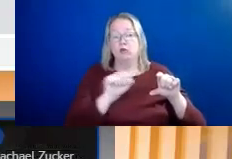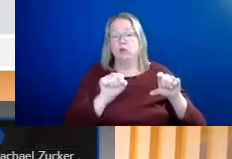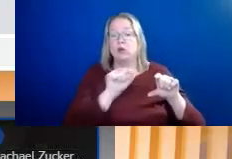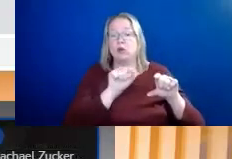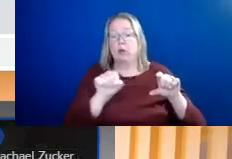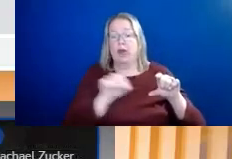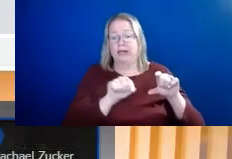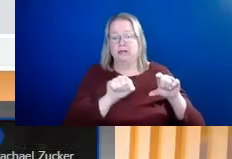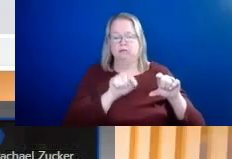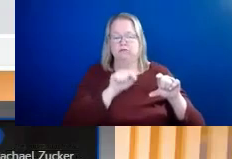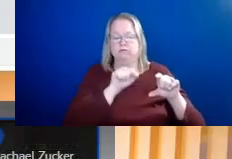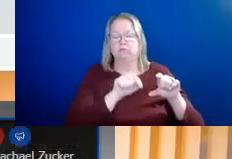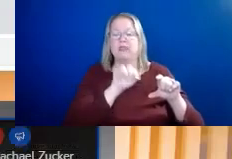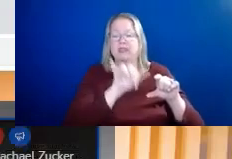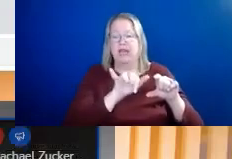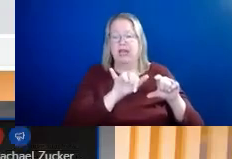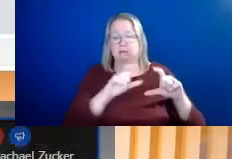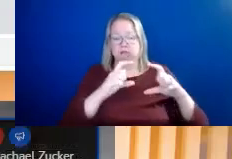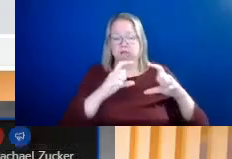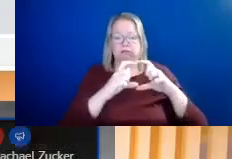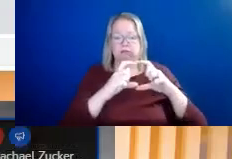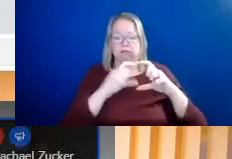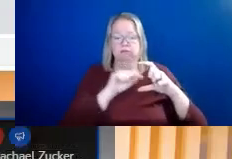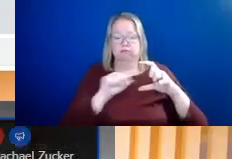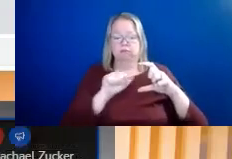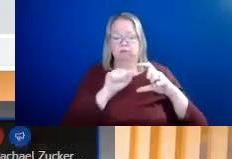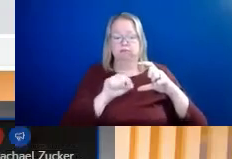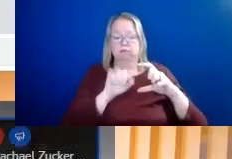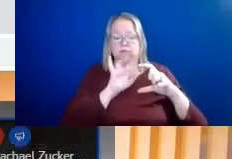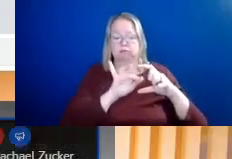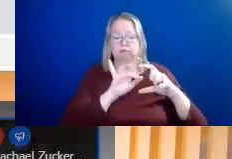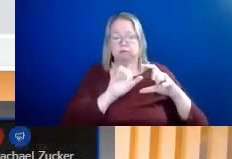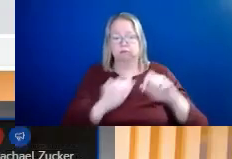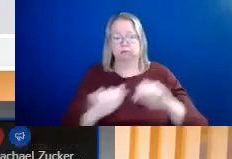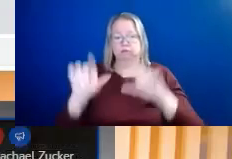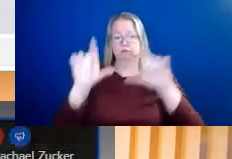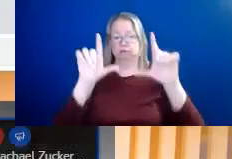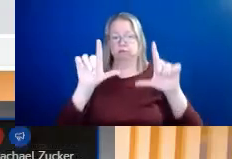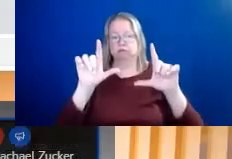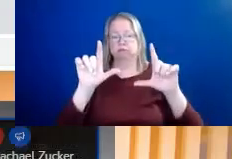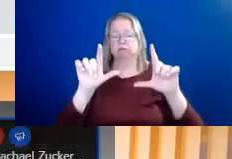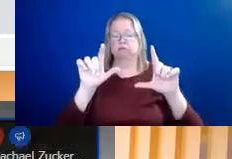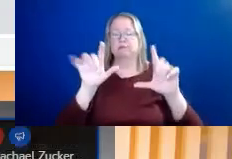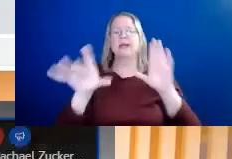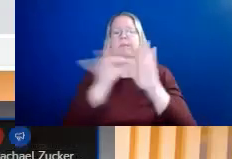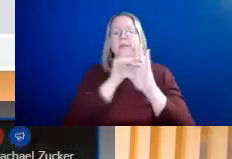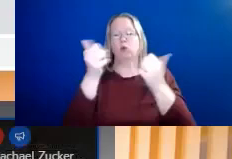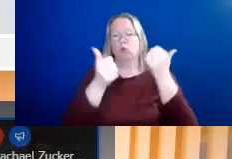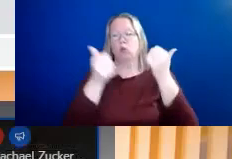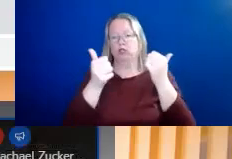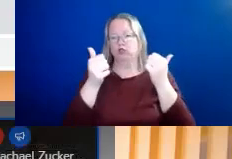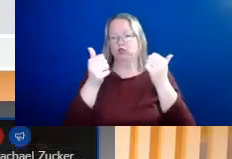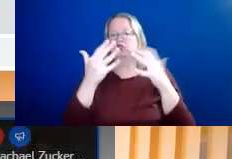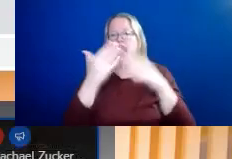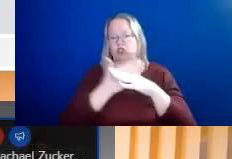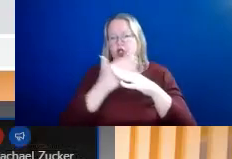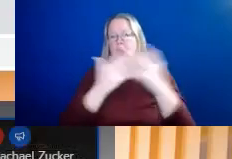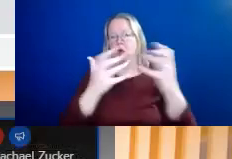your screen. It will prompt you to choose which 12:26:46 window , if you have several, you would like to share. 12:26:49